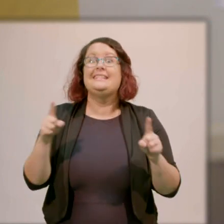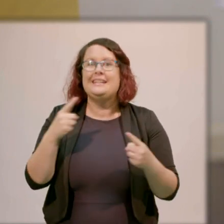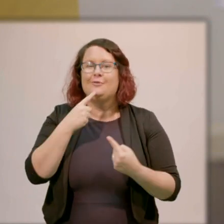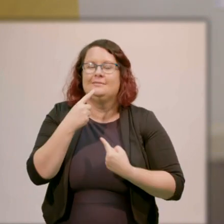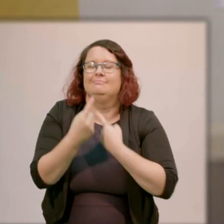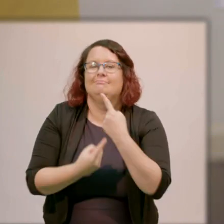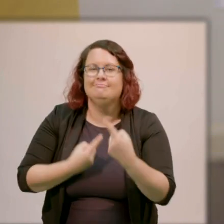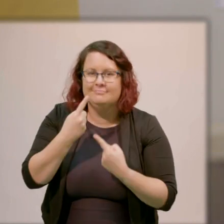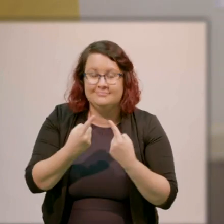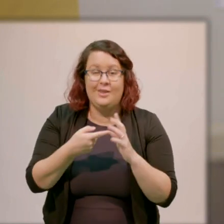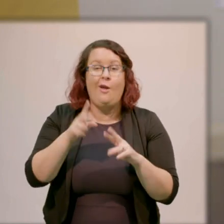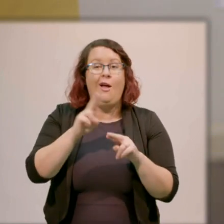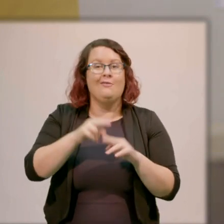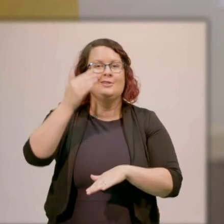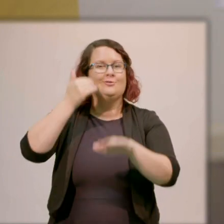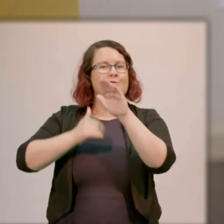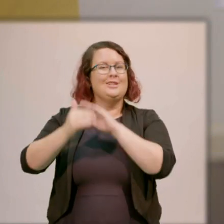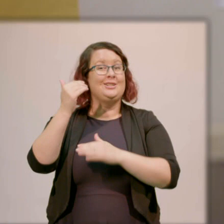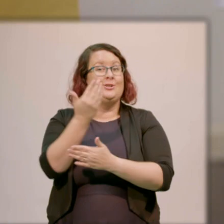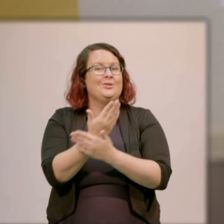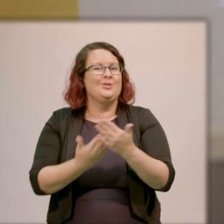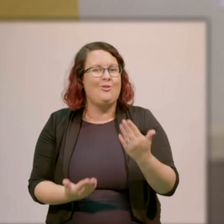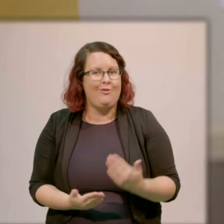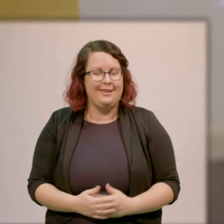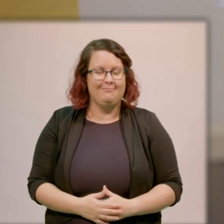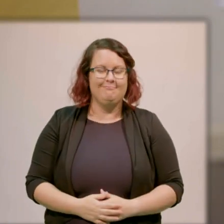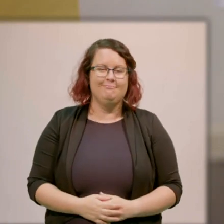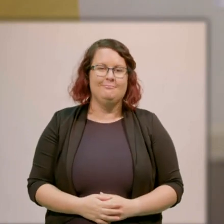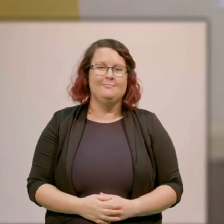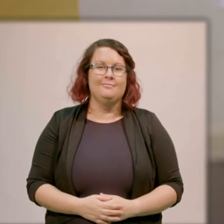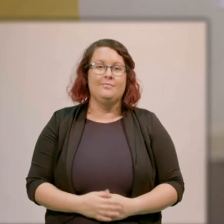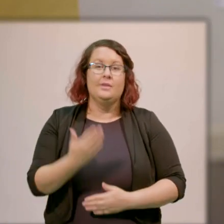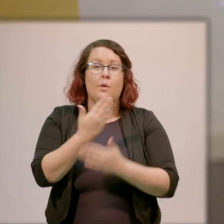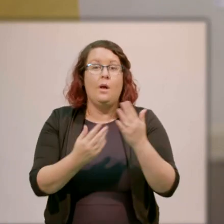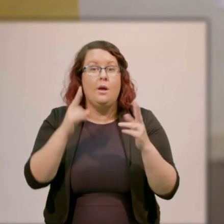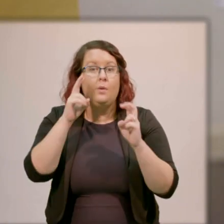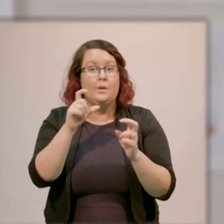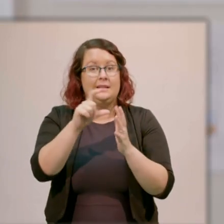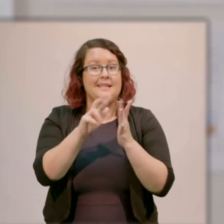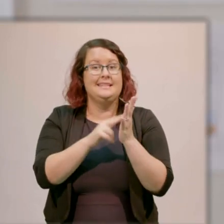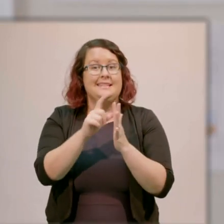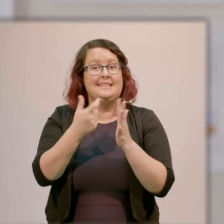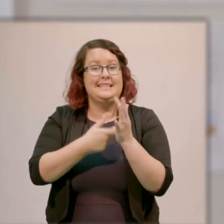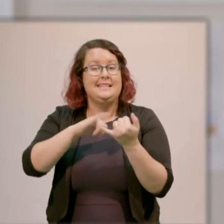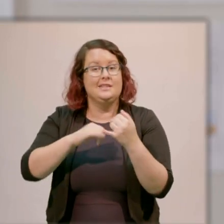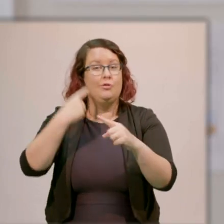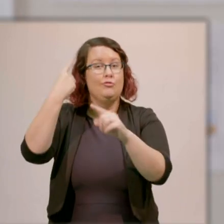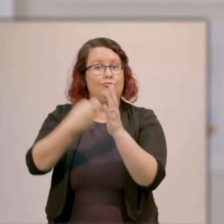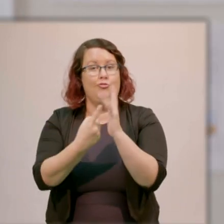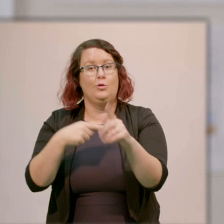of this traditional fairytale. The story we are about to read is called: 'Cinders Rox: The Rockstar Gang'. Remember,